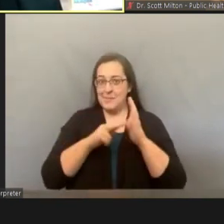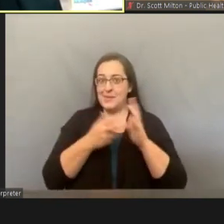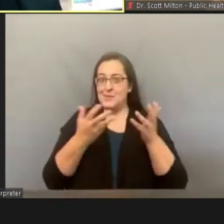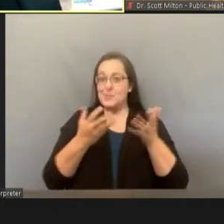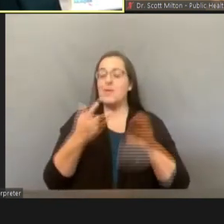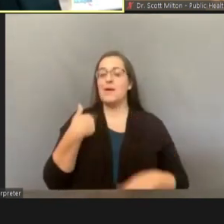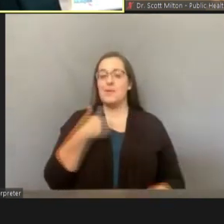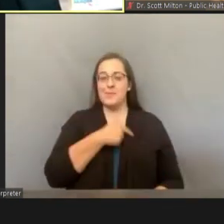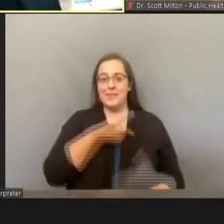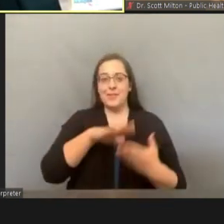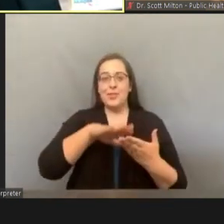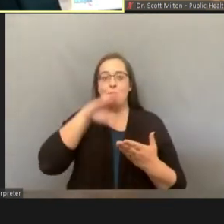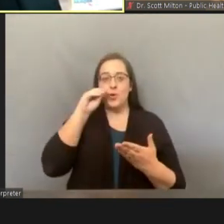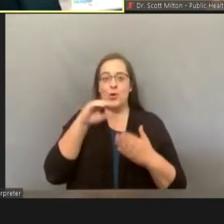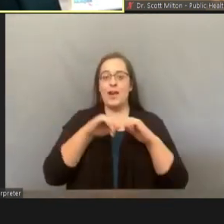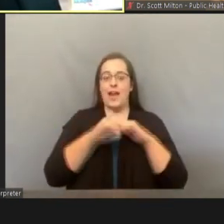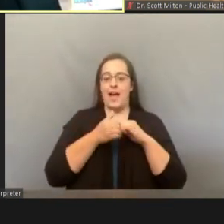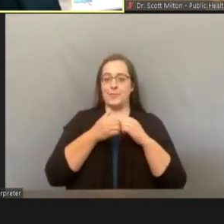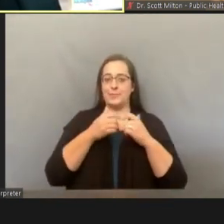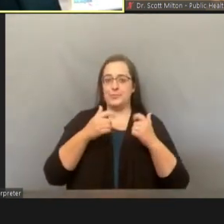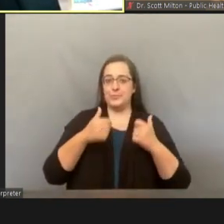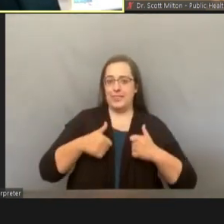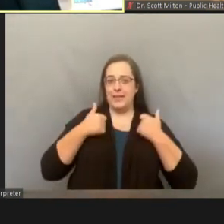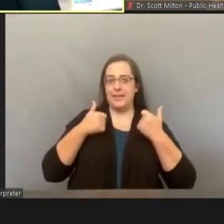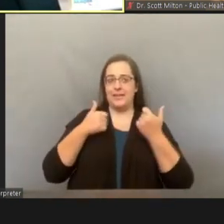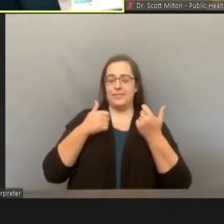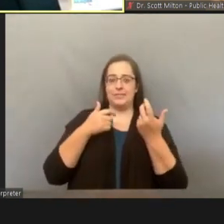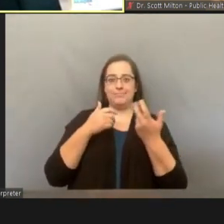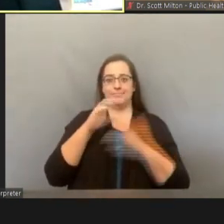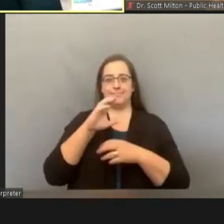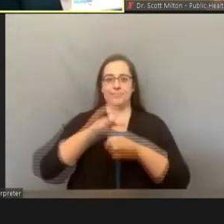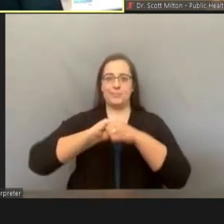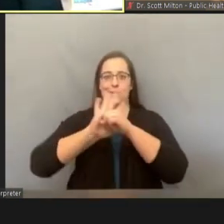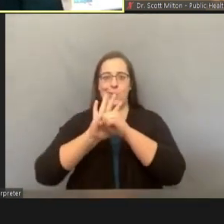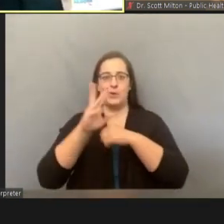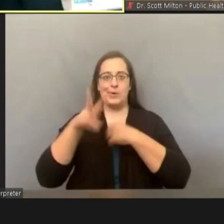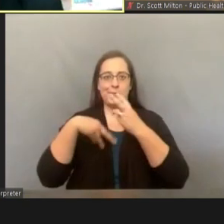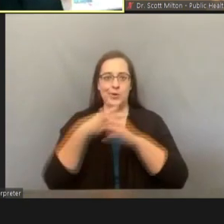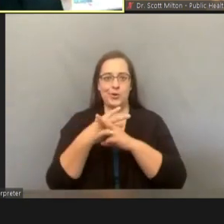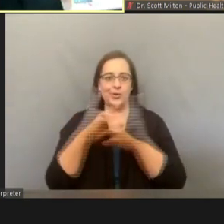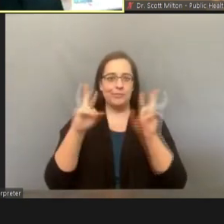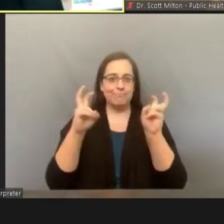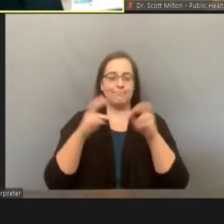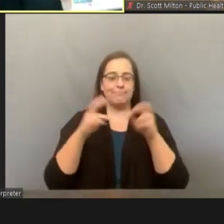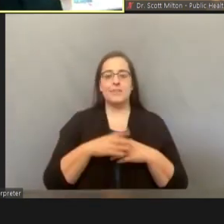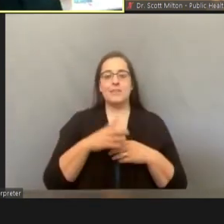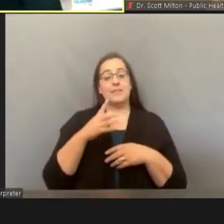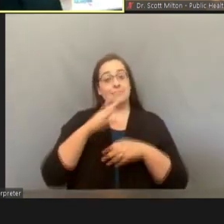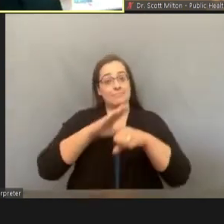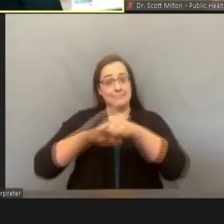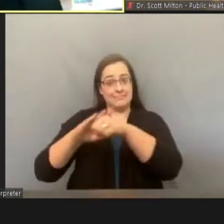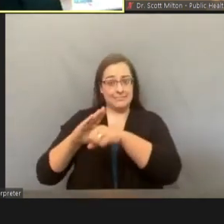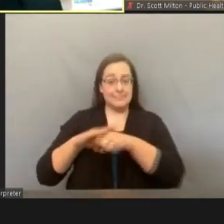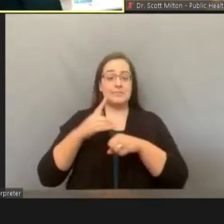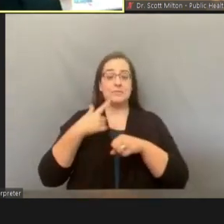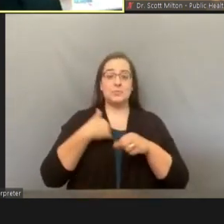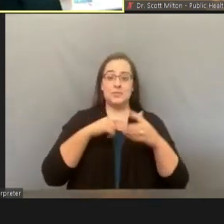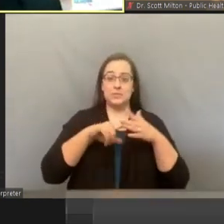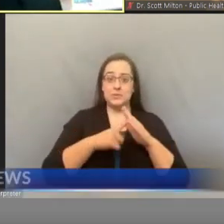TO LOOK MUCH BETTER AND SO I THINK WHAT THAT MEANS FOR YOU AND I AND THE CITIZENS WERE